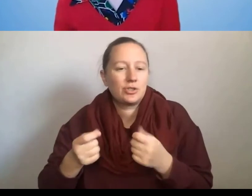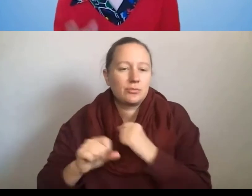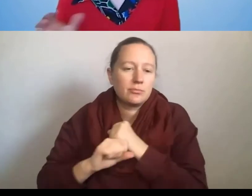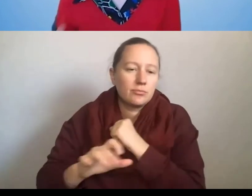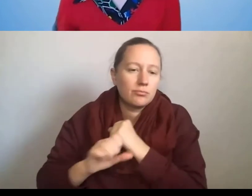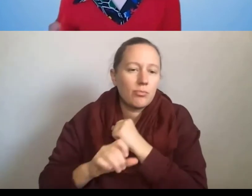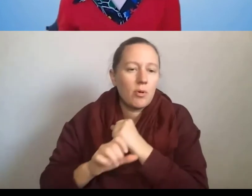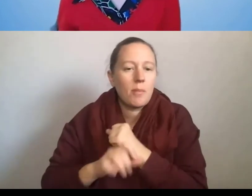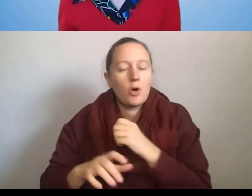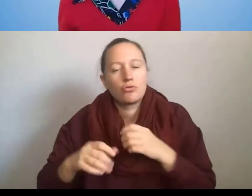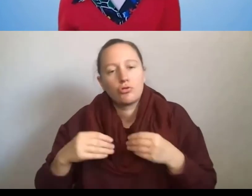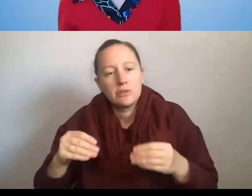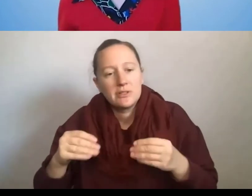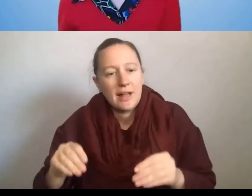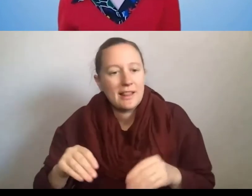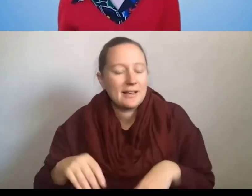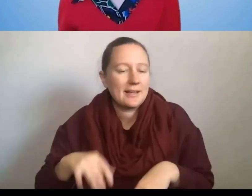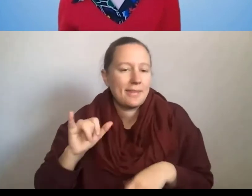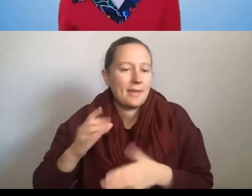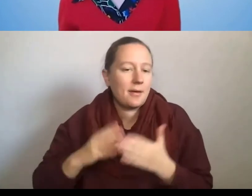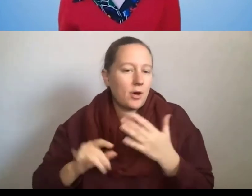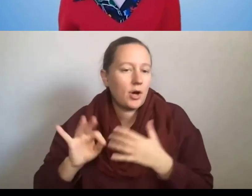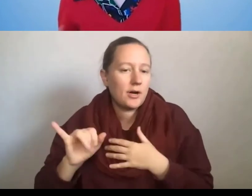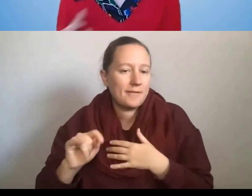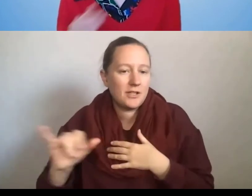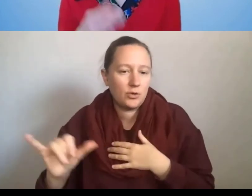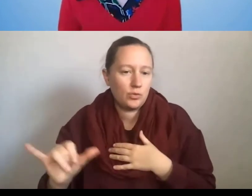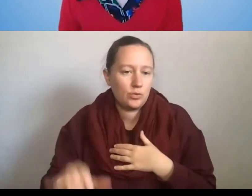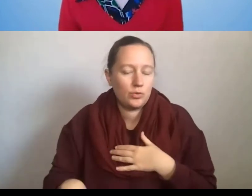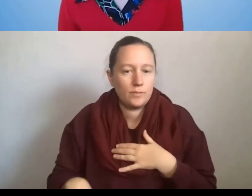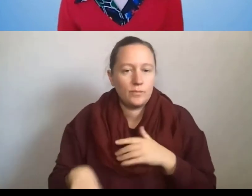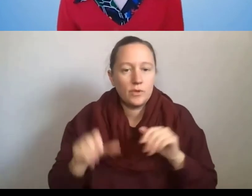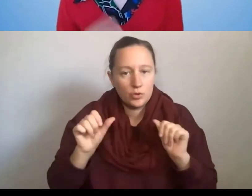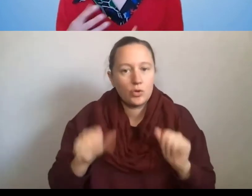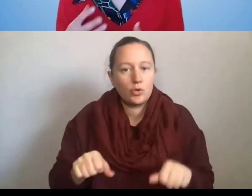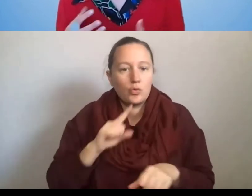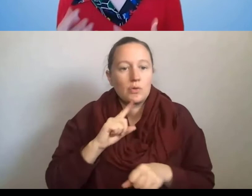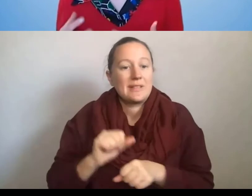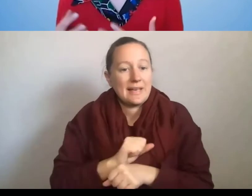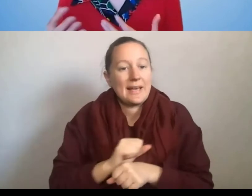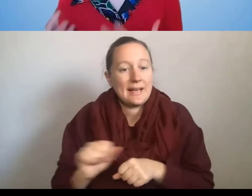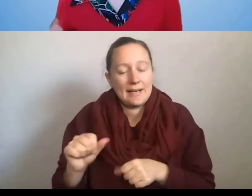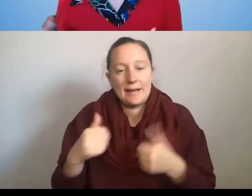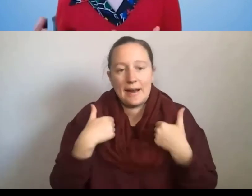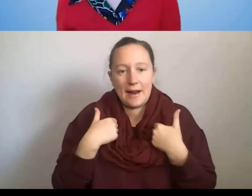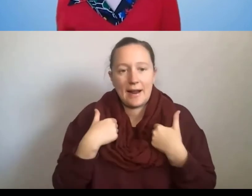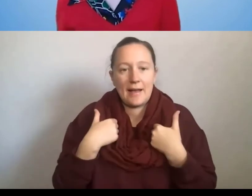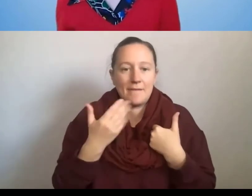and the commercial side of the house, as well, so that you can have a much better idea